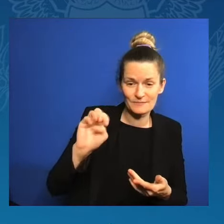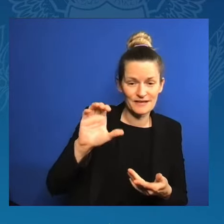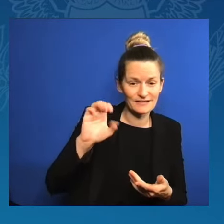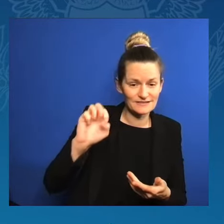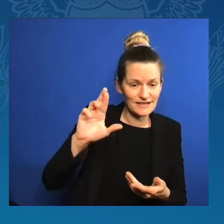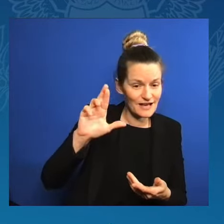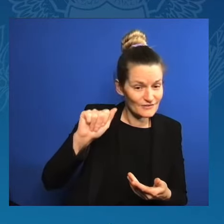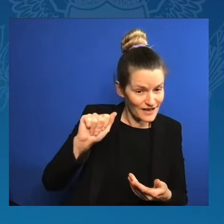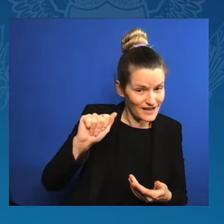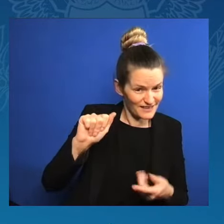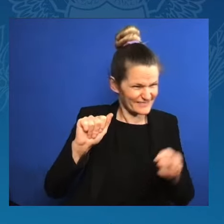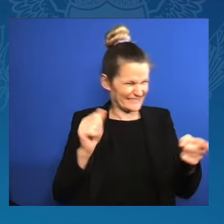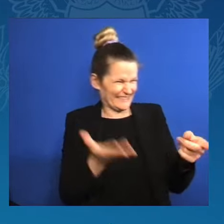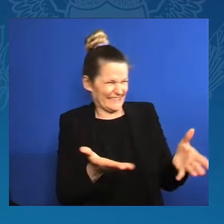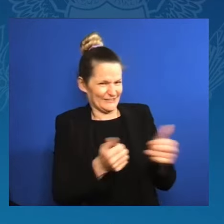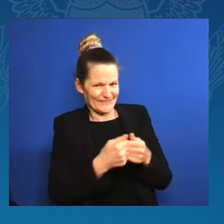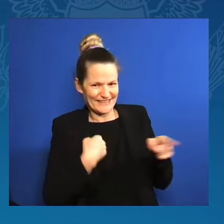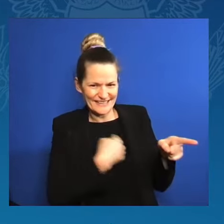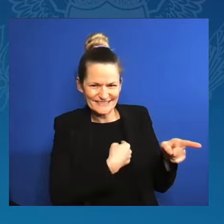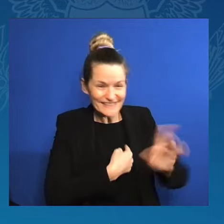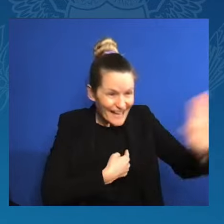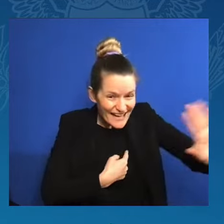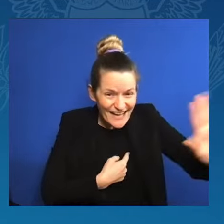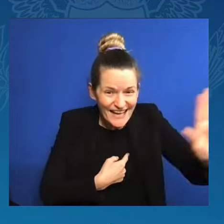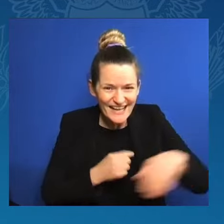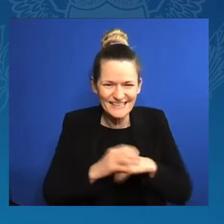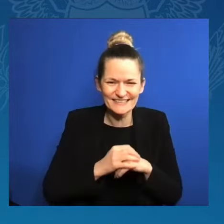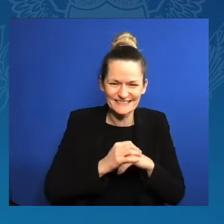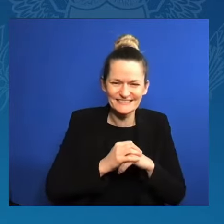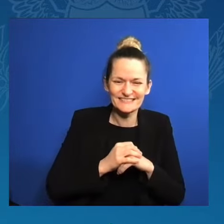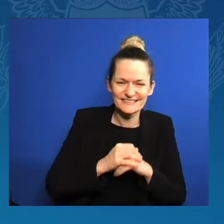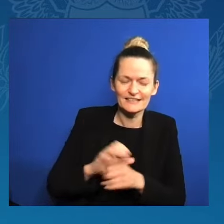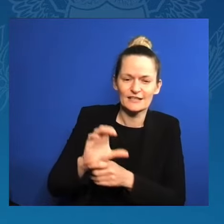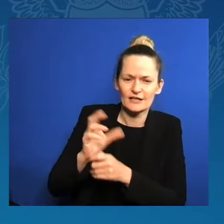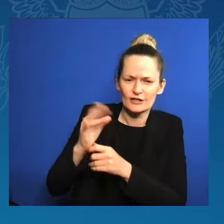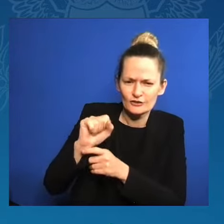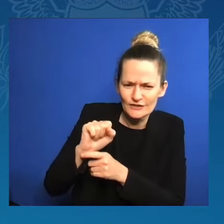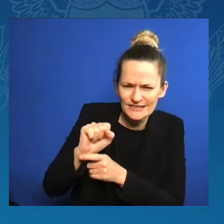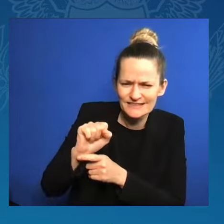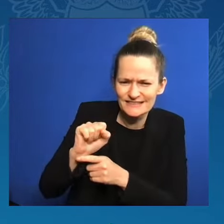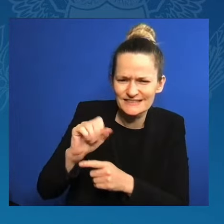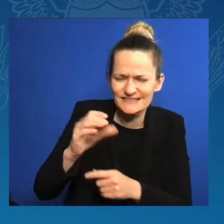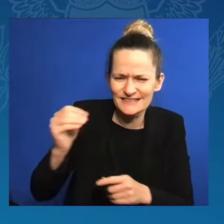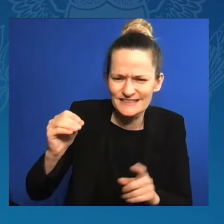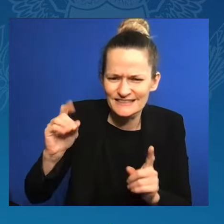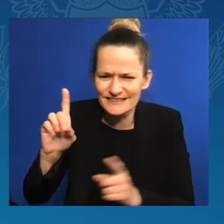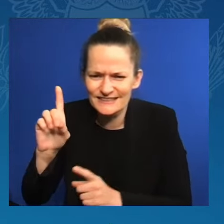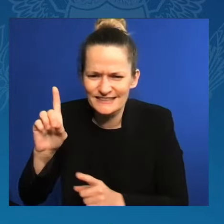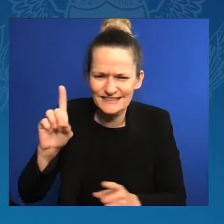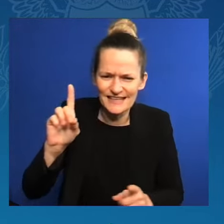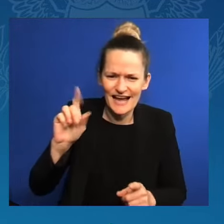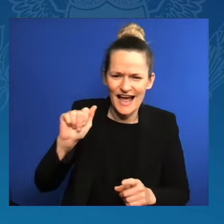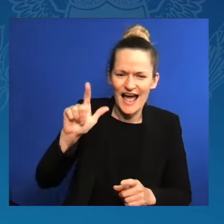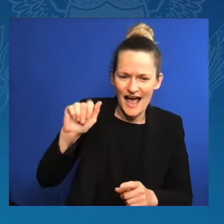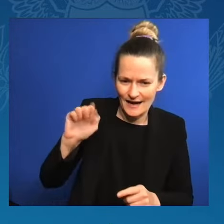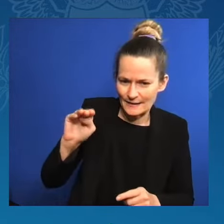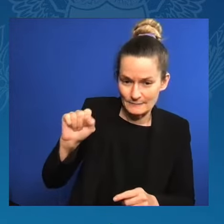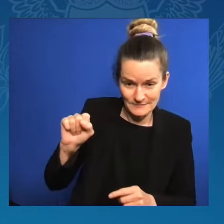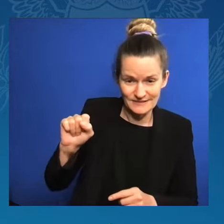; Congressman Jeff Jackson, who tells a real good story --